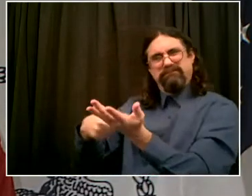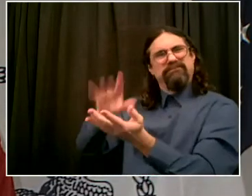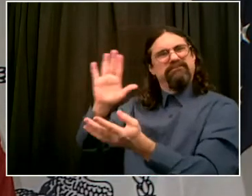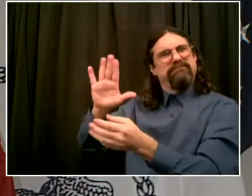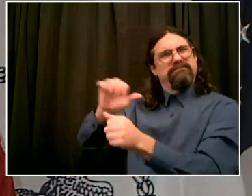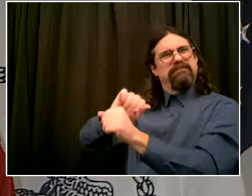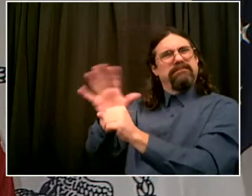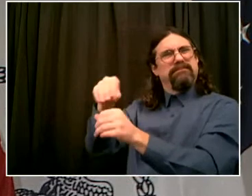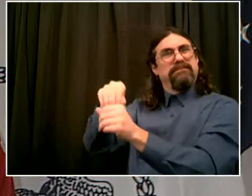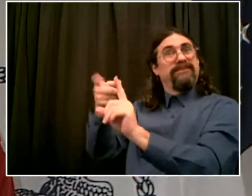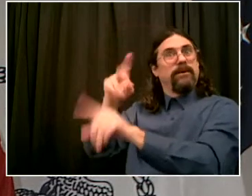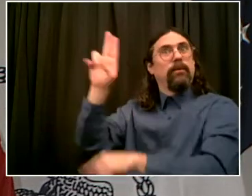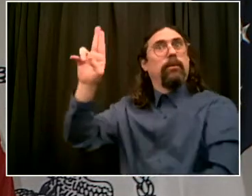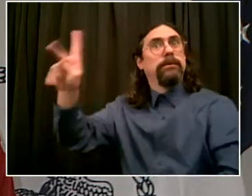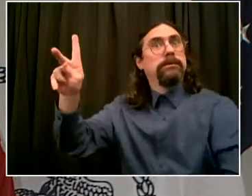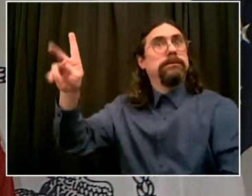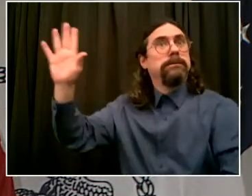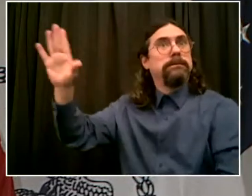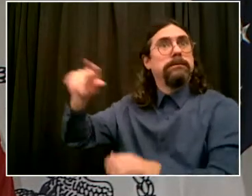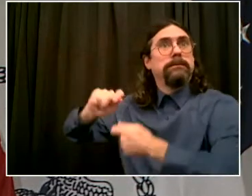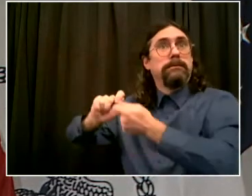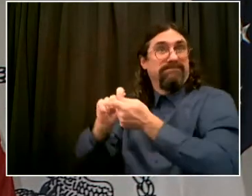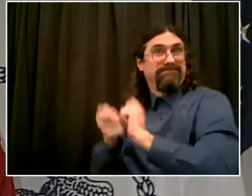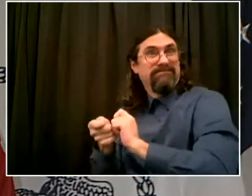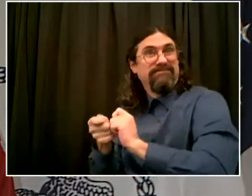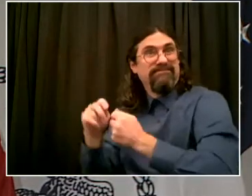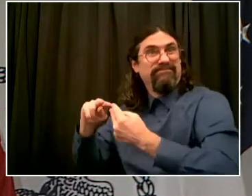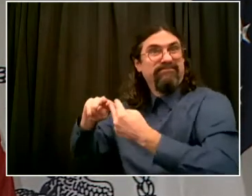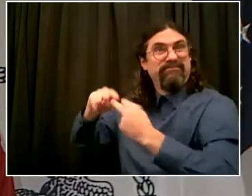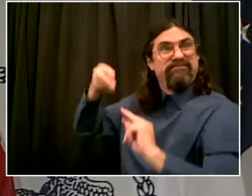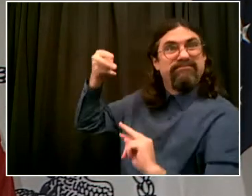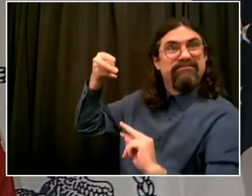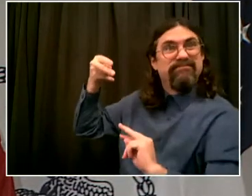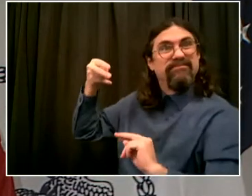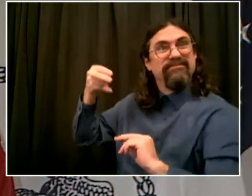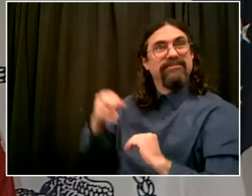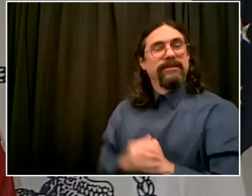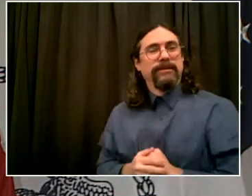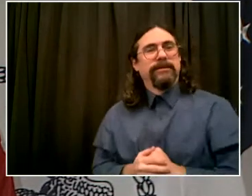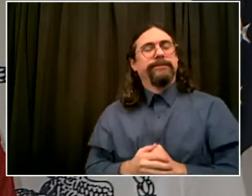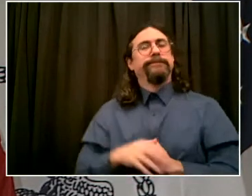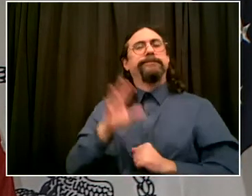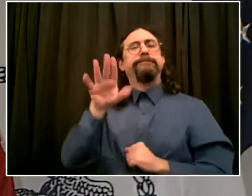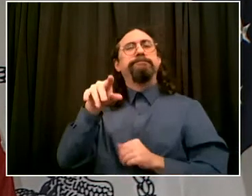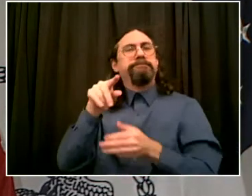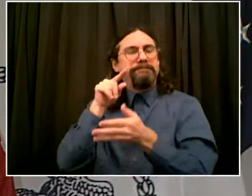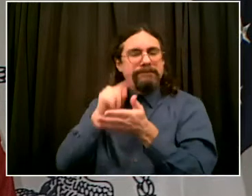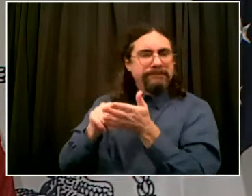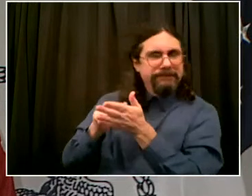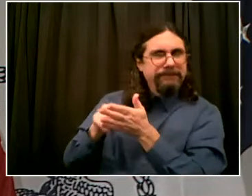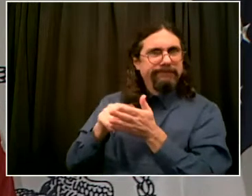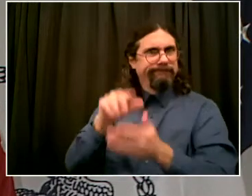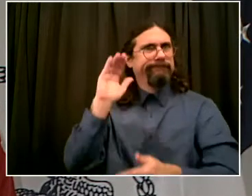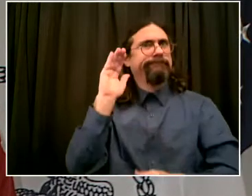SPREADING BIT FASTER.